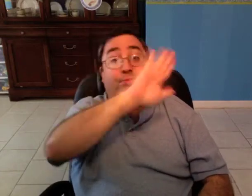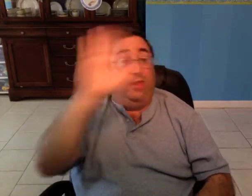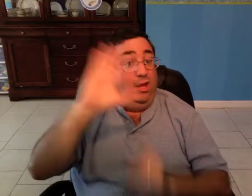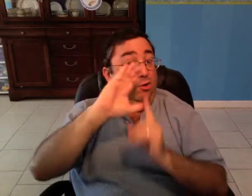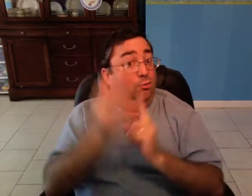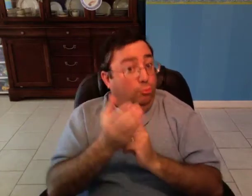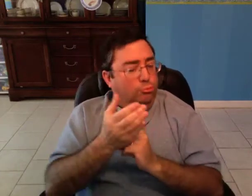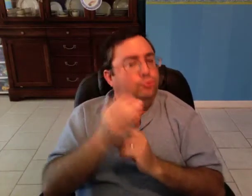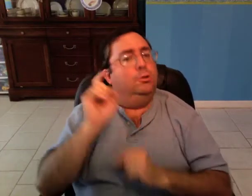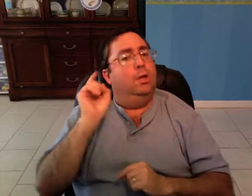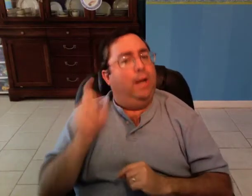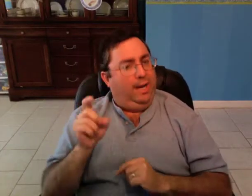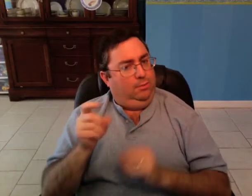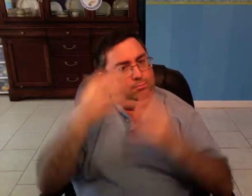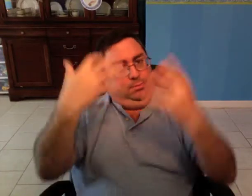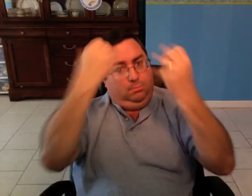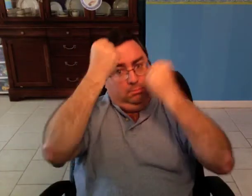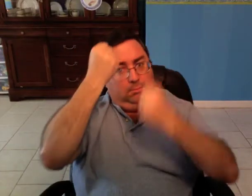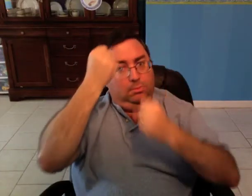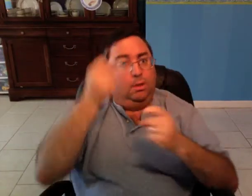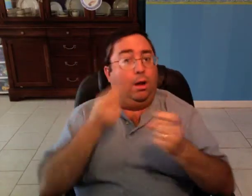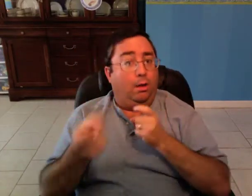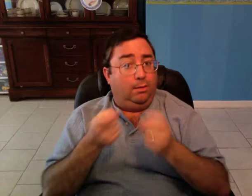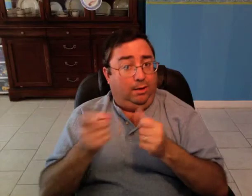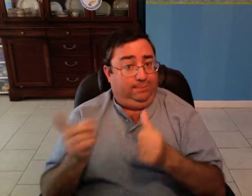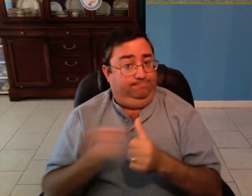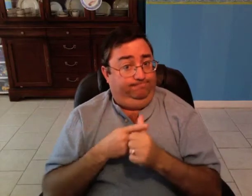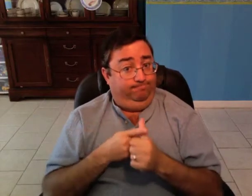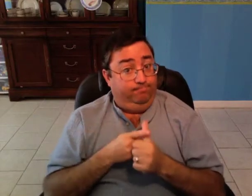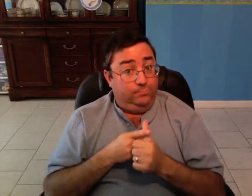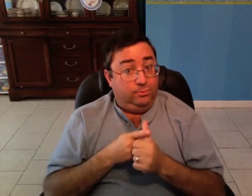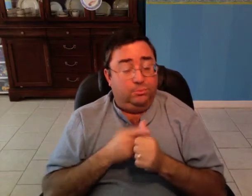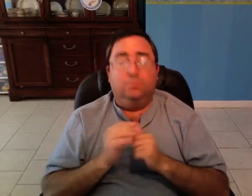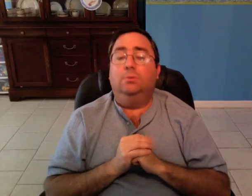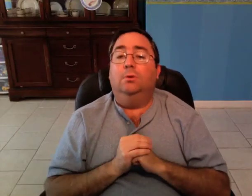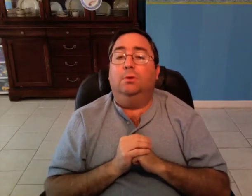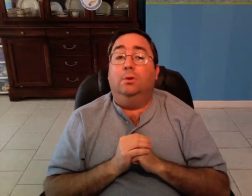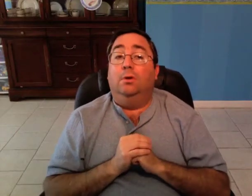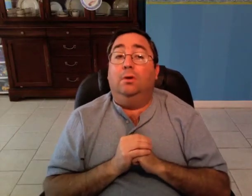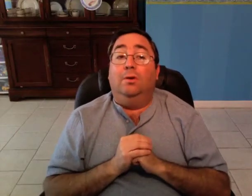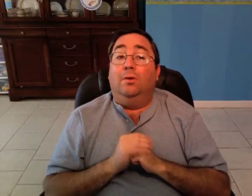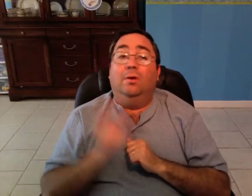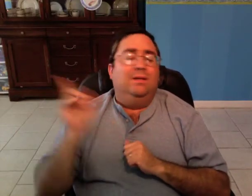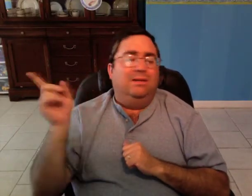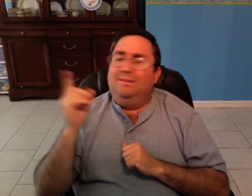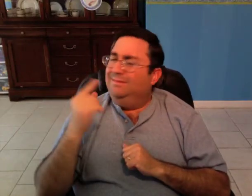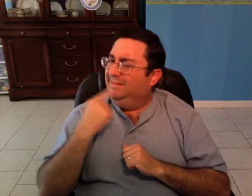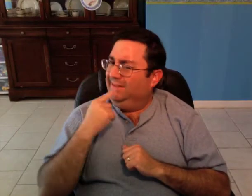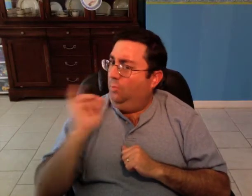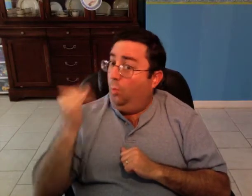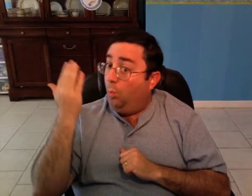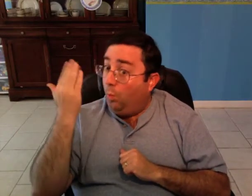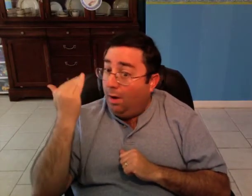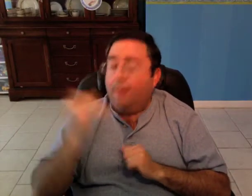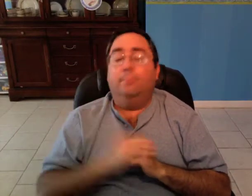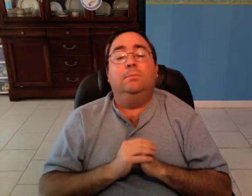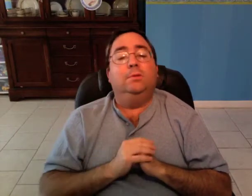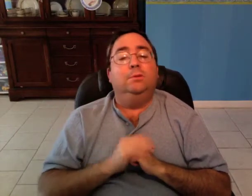their own culture had to be colonized first. Why is that?